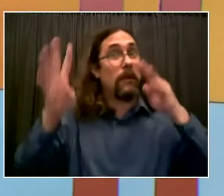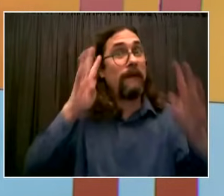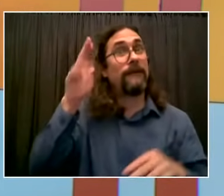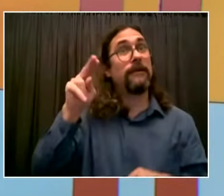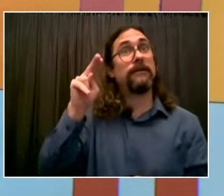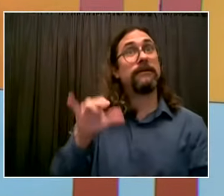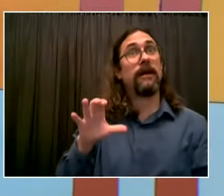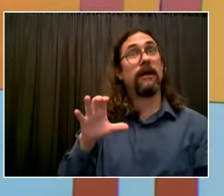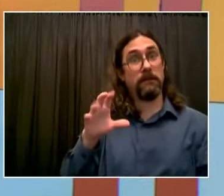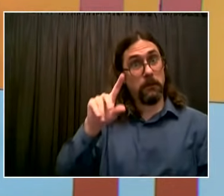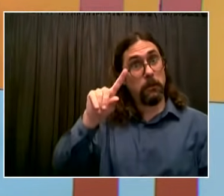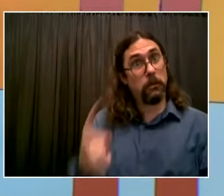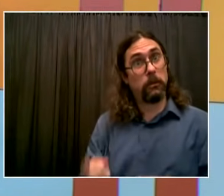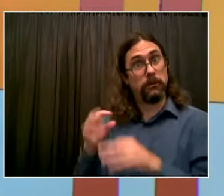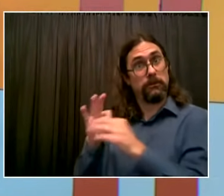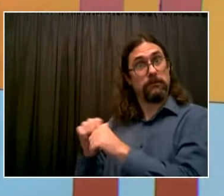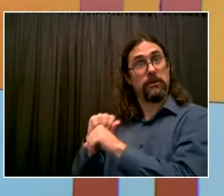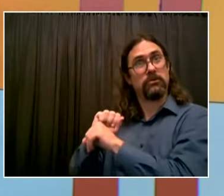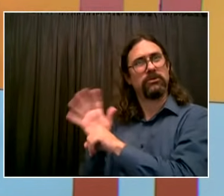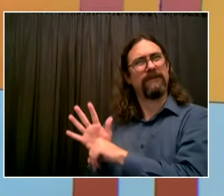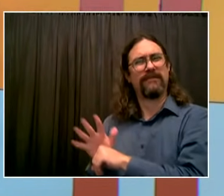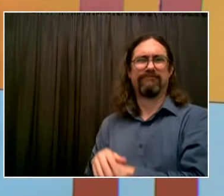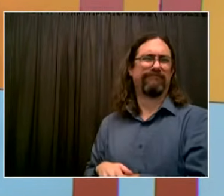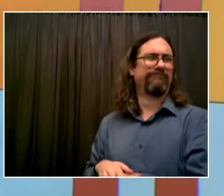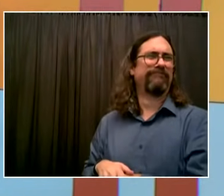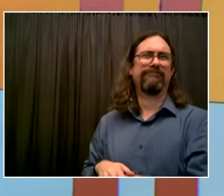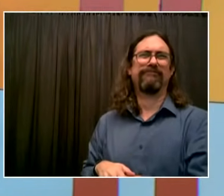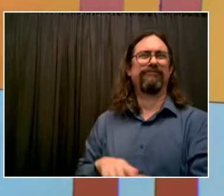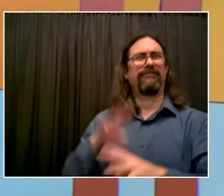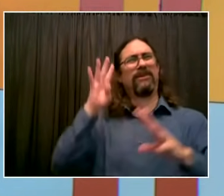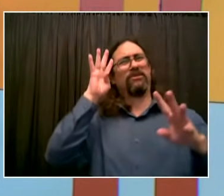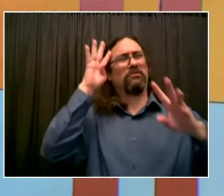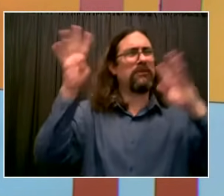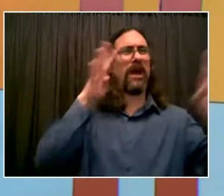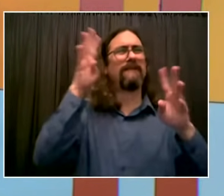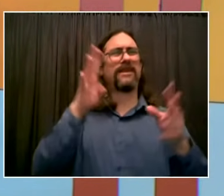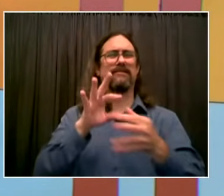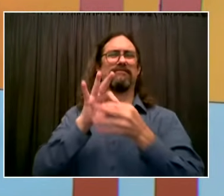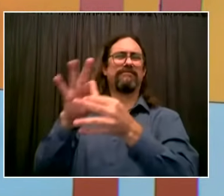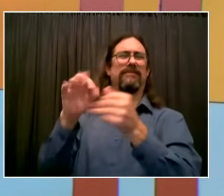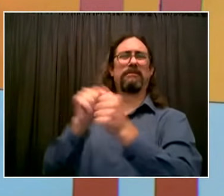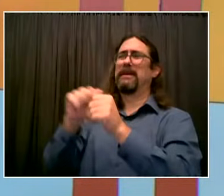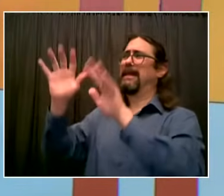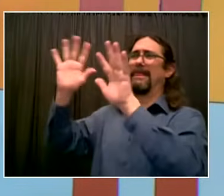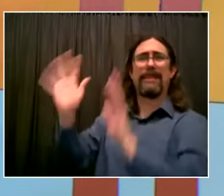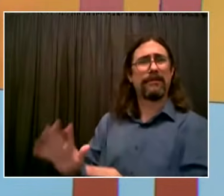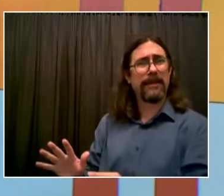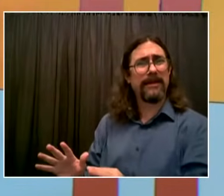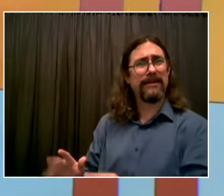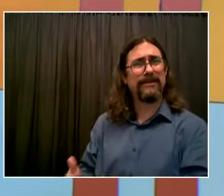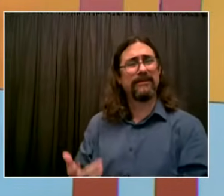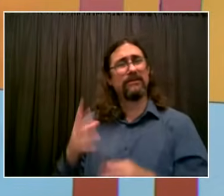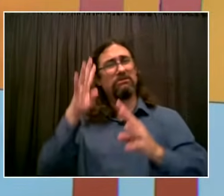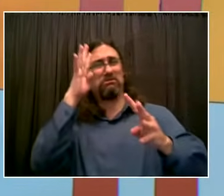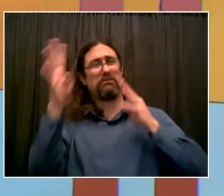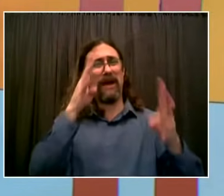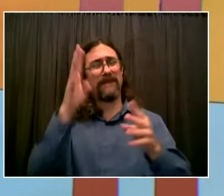YOU HEARD WHAT WE'RE OIDNGO T ADDRESS CLIMATE. NOW I WANT TO TALK ABOUT PUBLIC SAFETY BECAUSE SOME OF THE MOST CREATIVE IDEAS